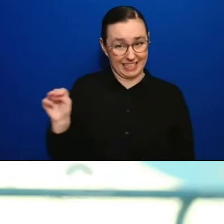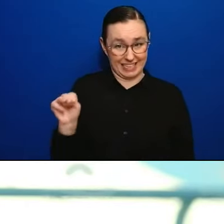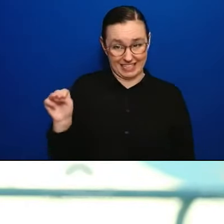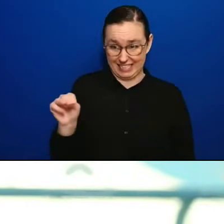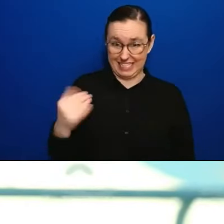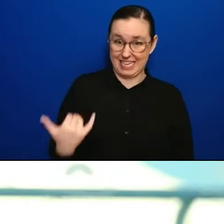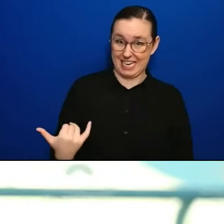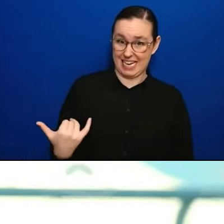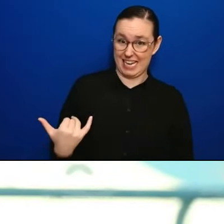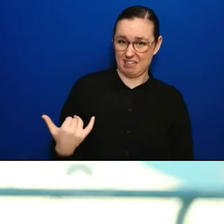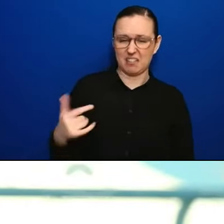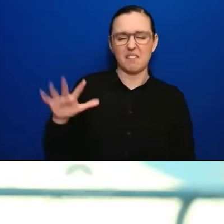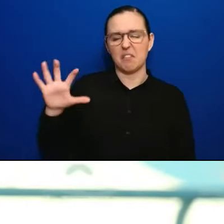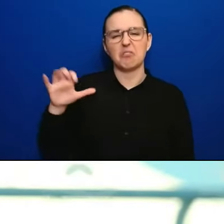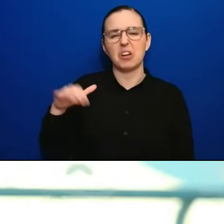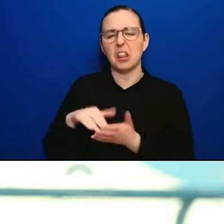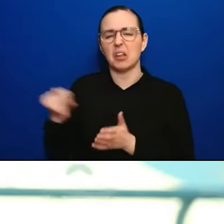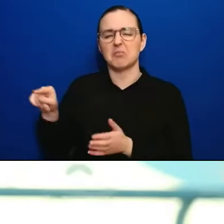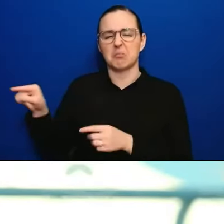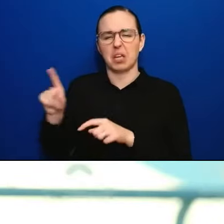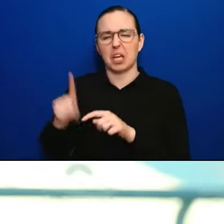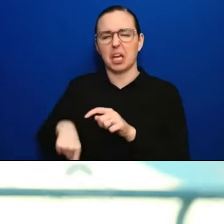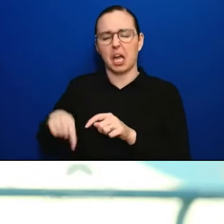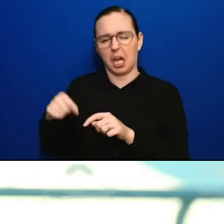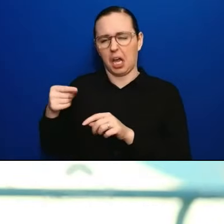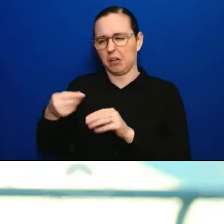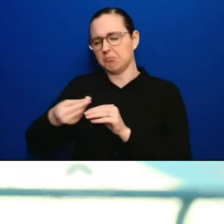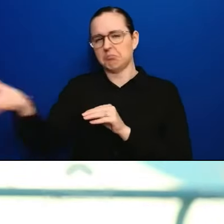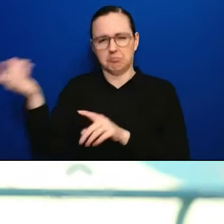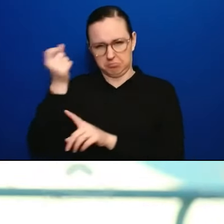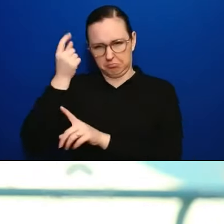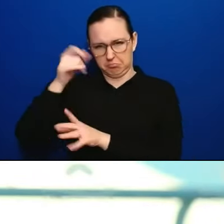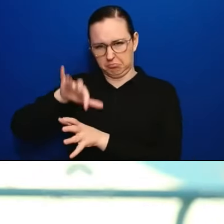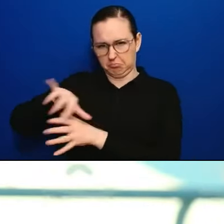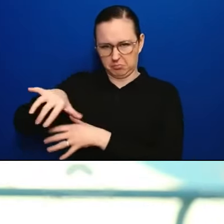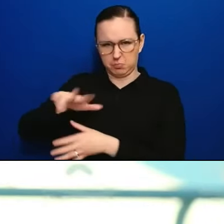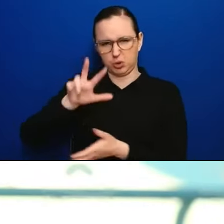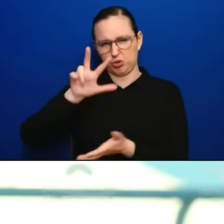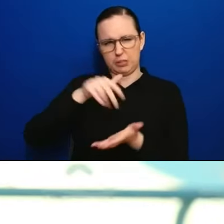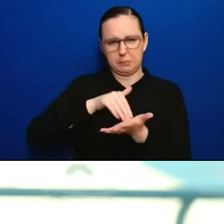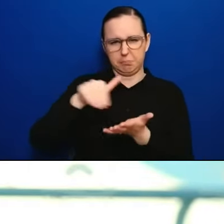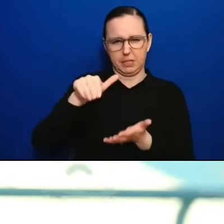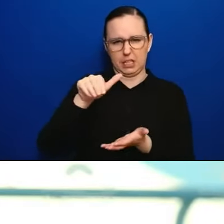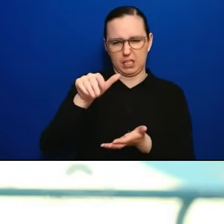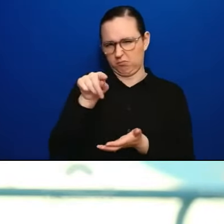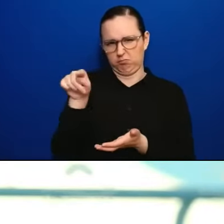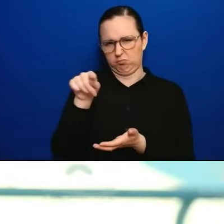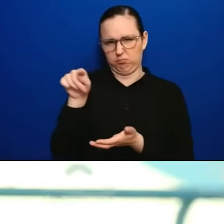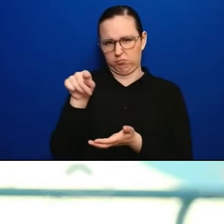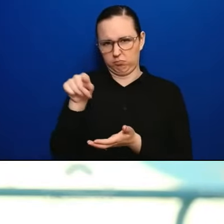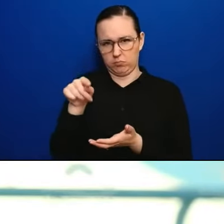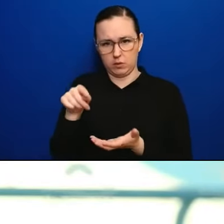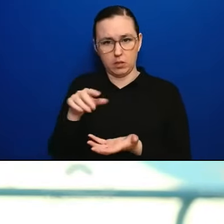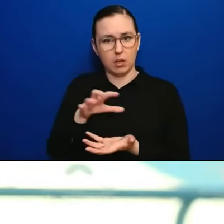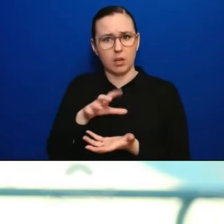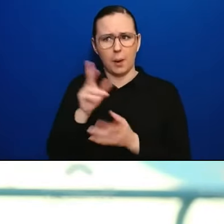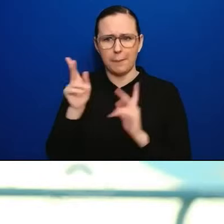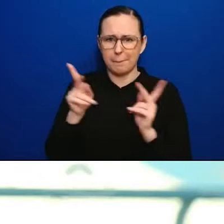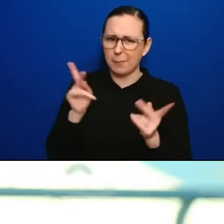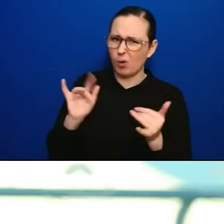regarding the rapid test and your response I think Richard asked the question you're saying there's 4.2 million that are around right now 500,000